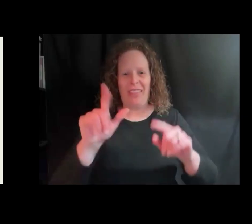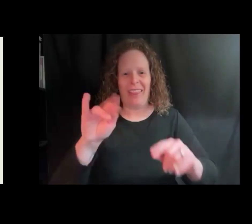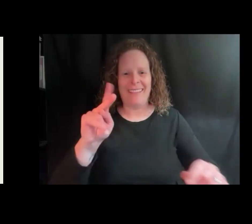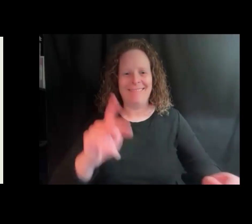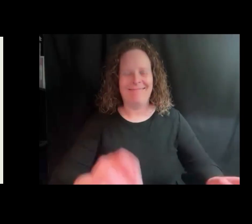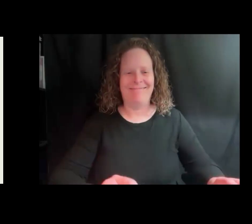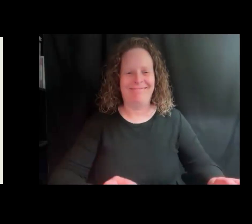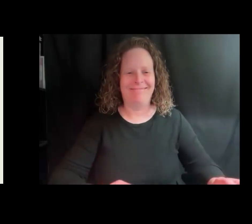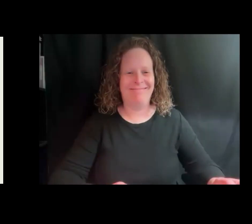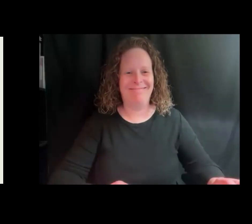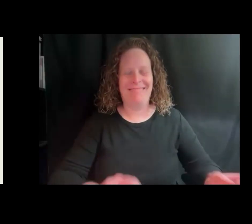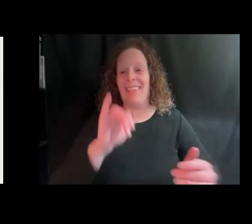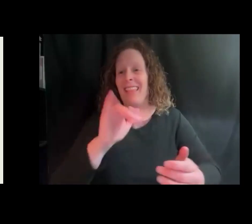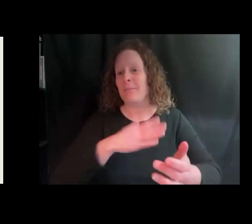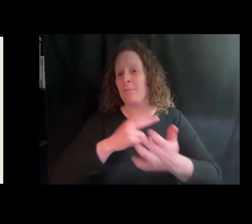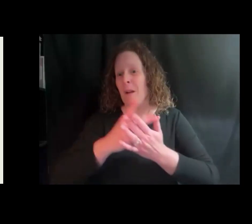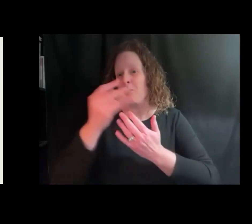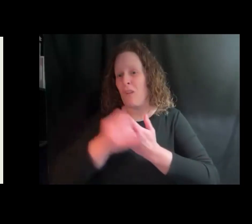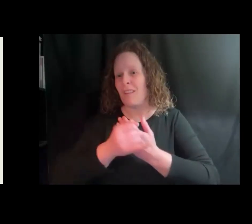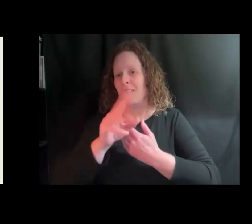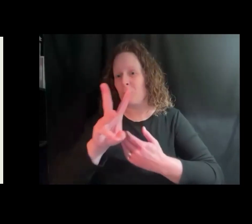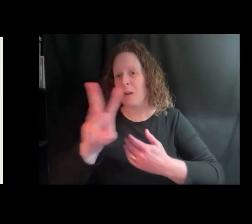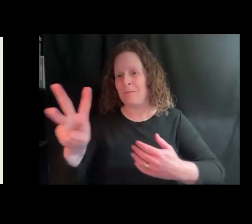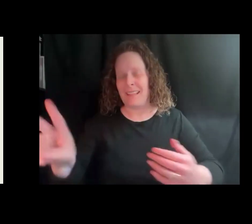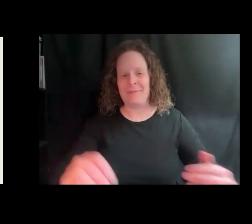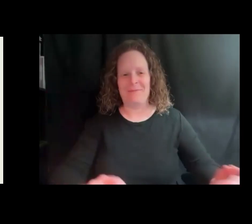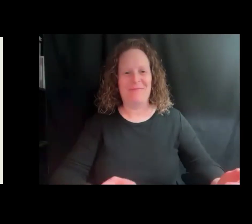Thank you Sherry for that. Appreciate it.